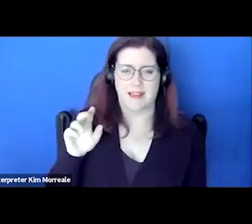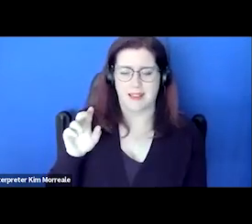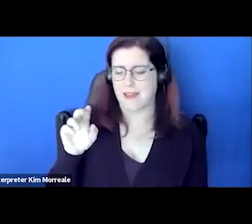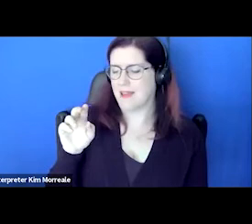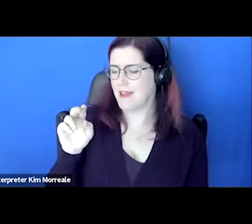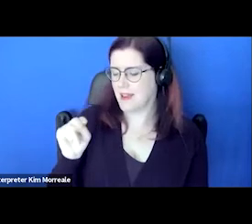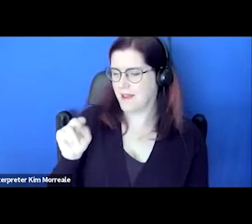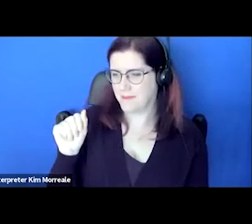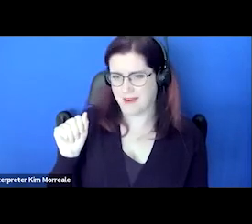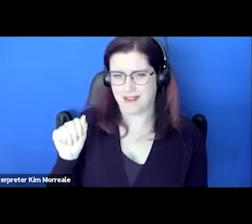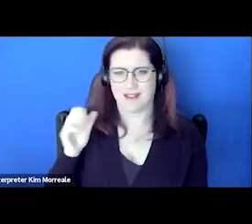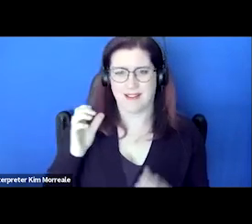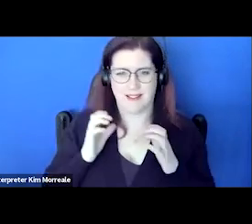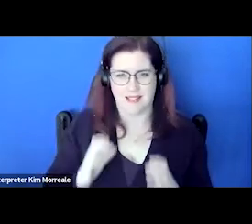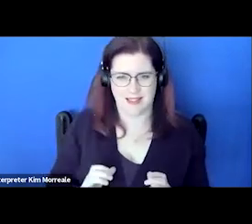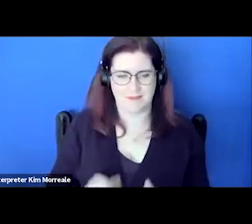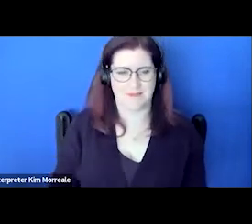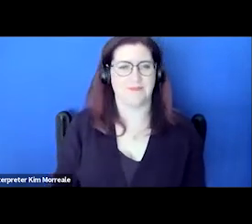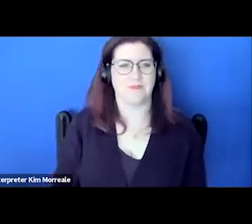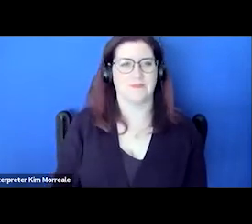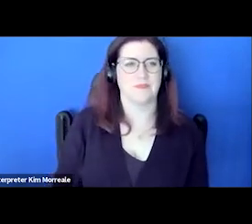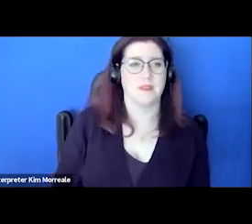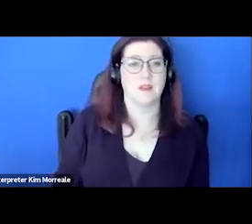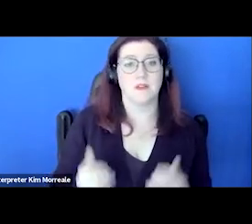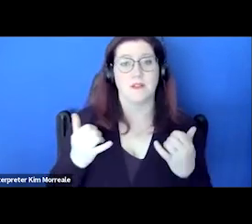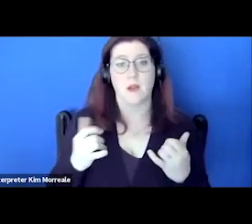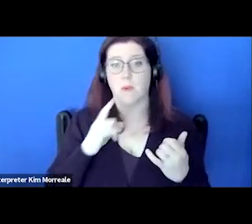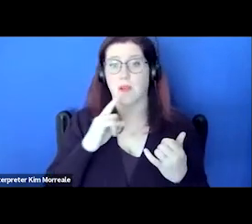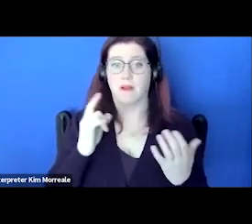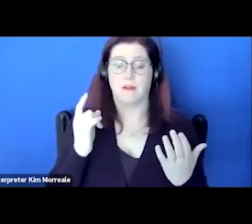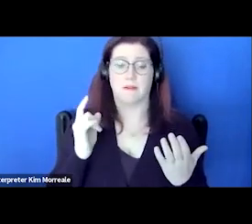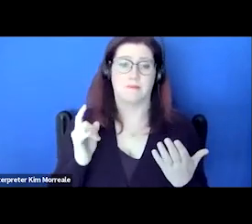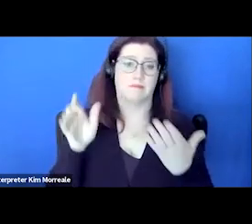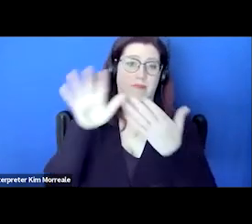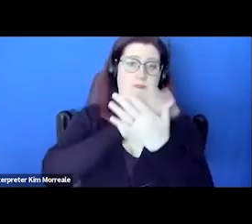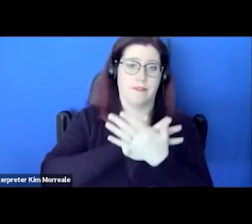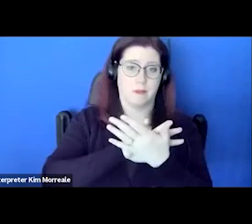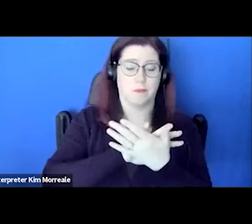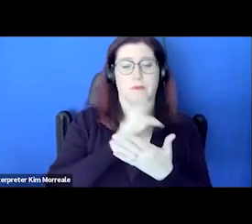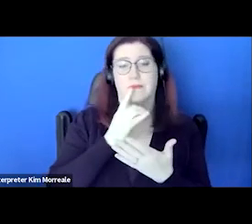So on the other end of the spectrum, while we're invisible in regard to funding,